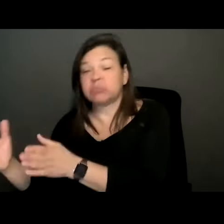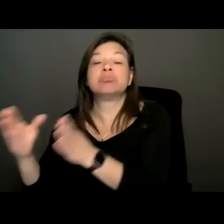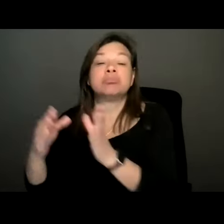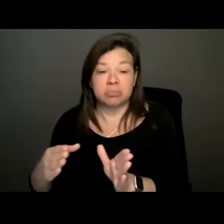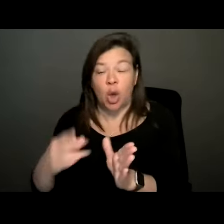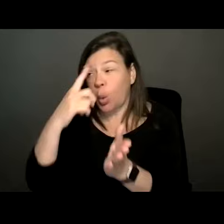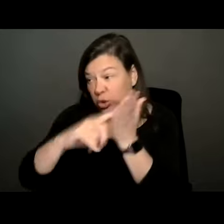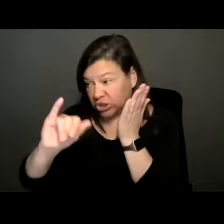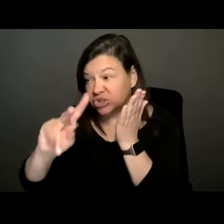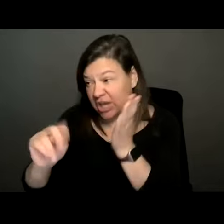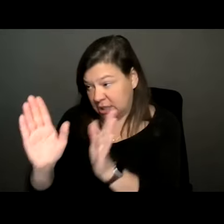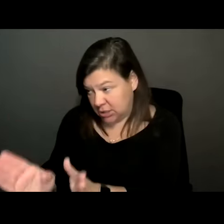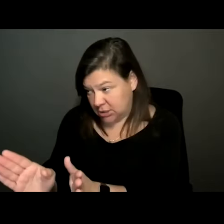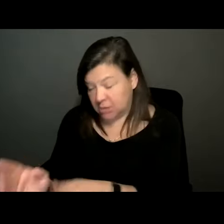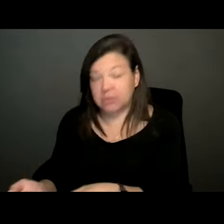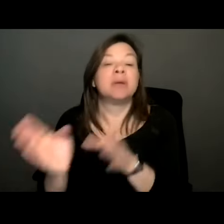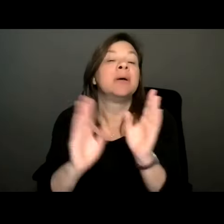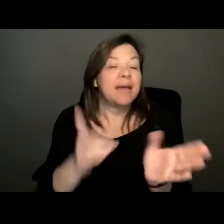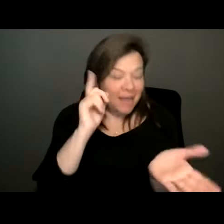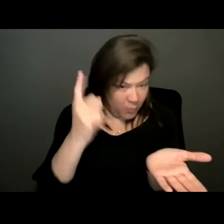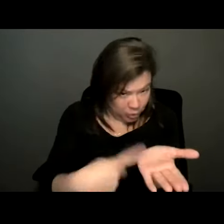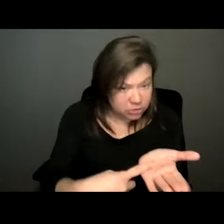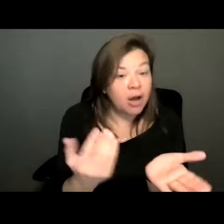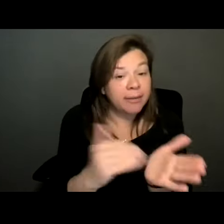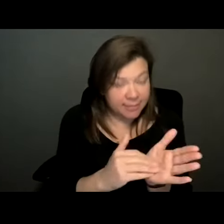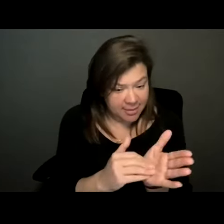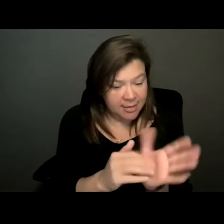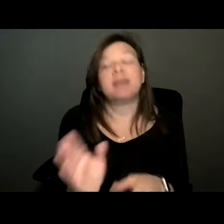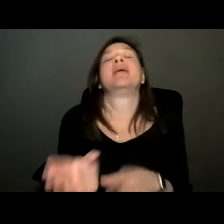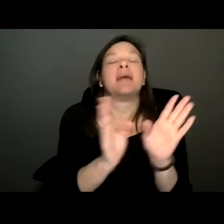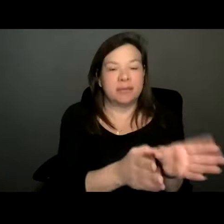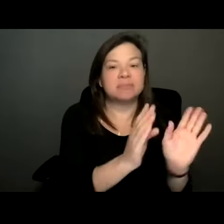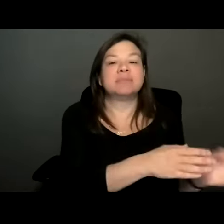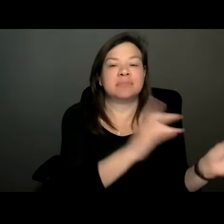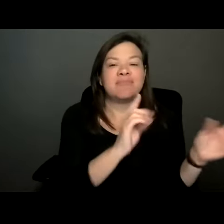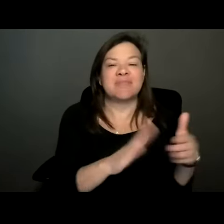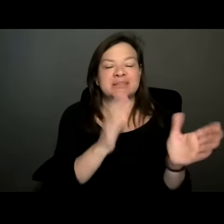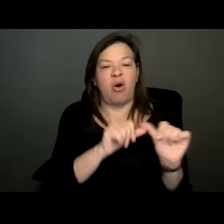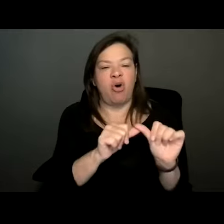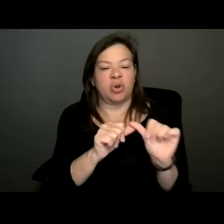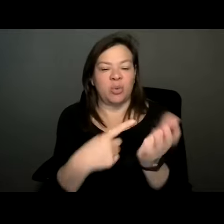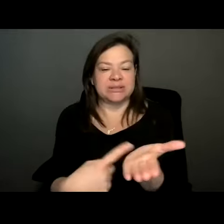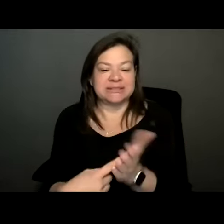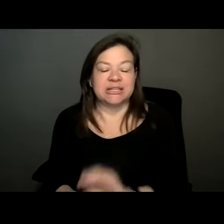in the process and we're gonna talk then too and we'll kind of have this ongoing discussion."